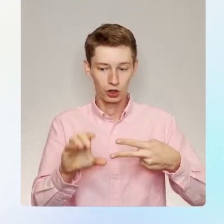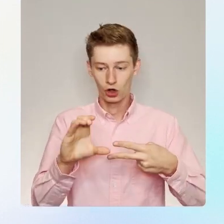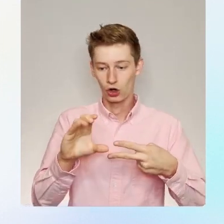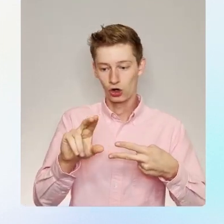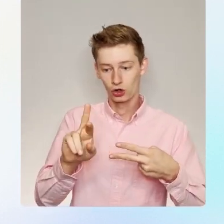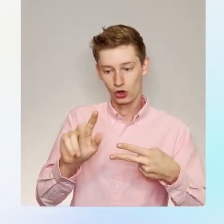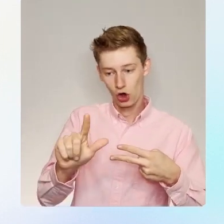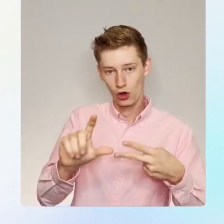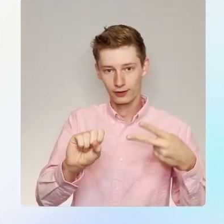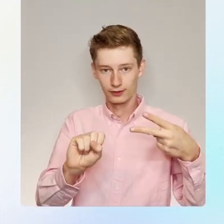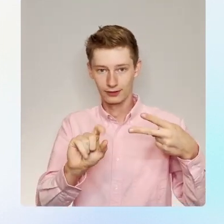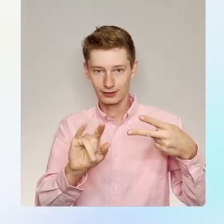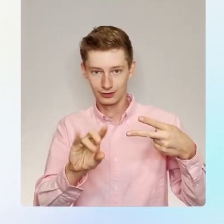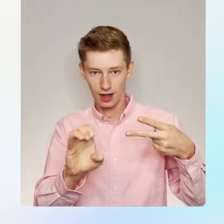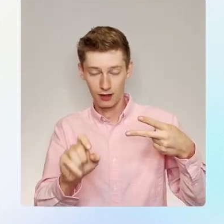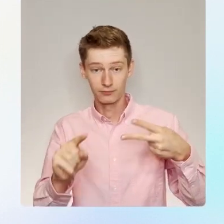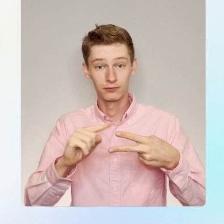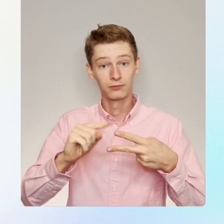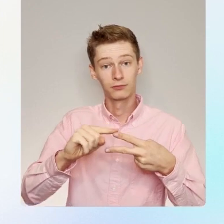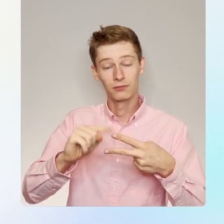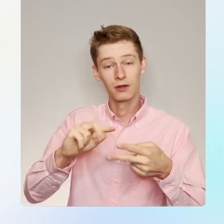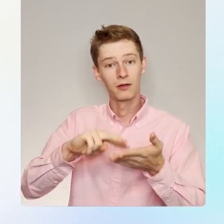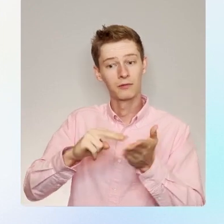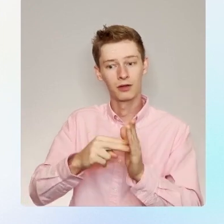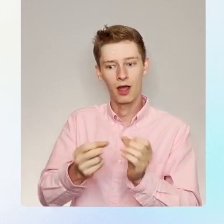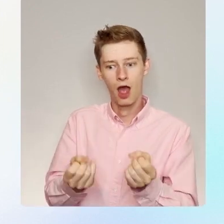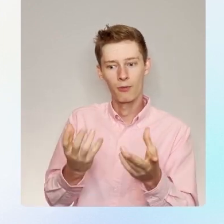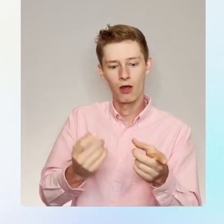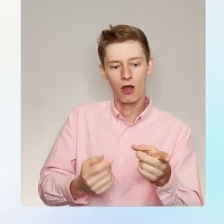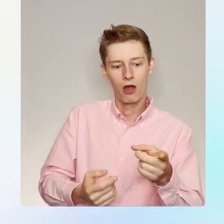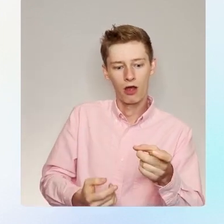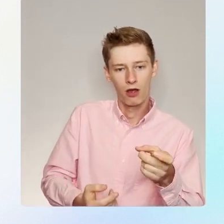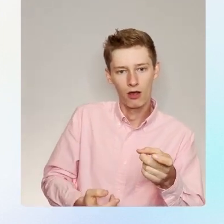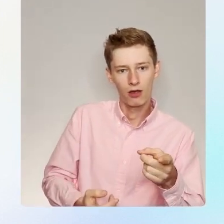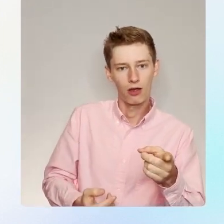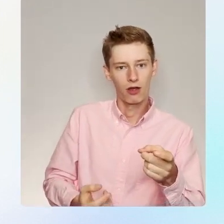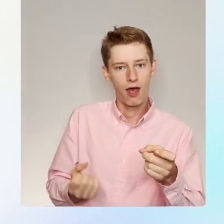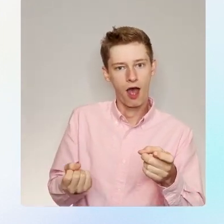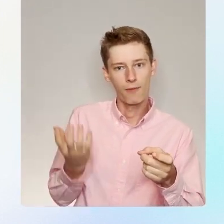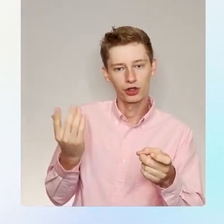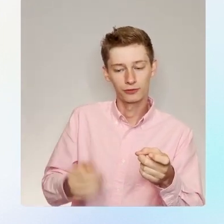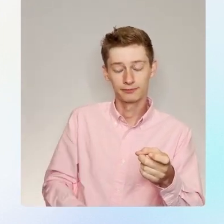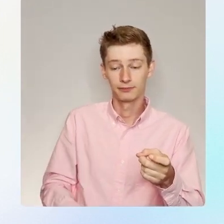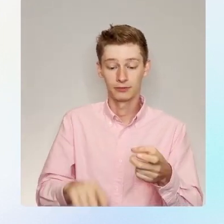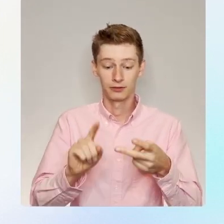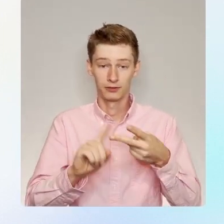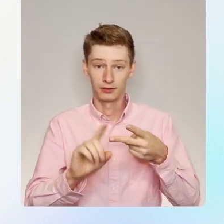Curl represents how open or closed your index finger is before touching the trigger. Slide represents